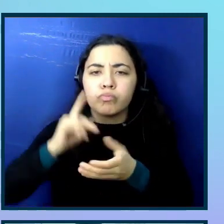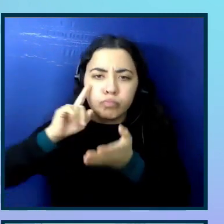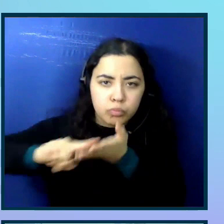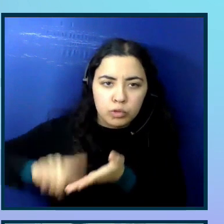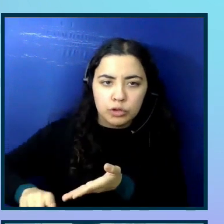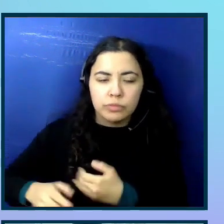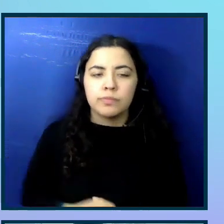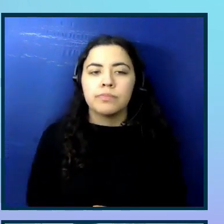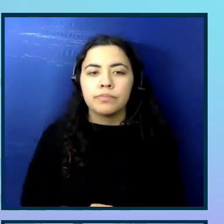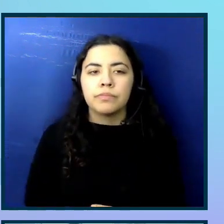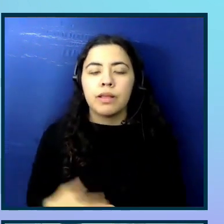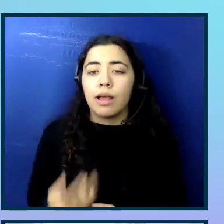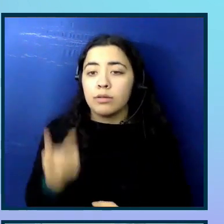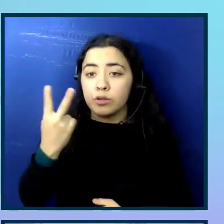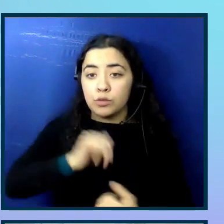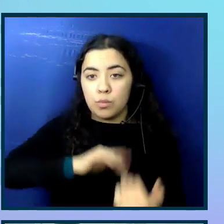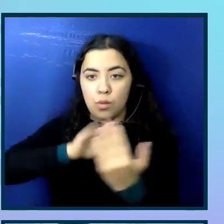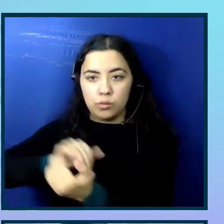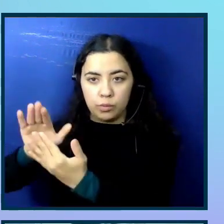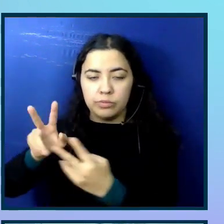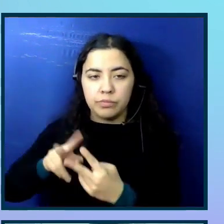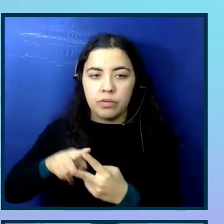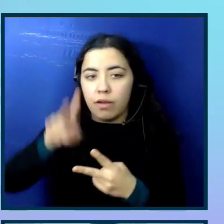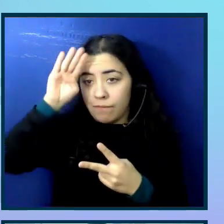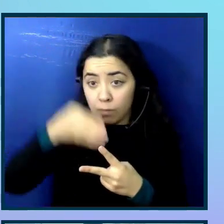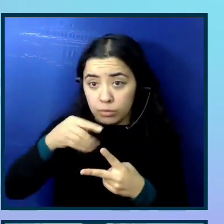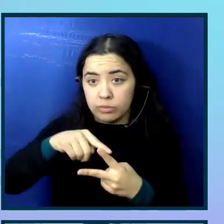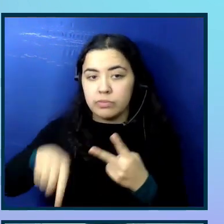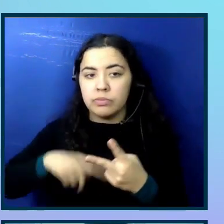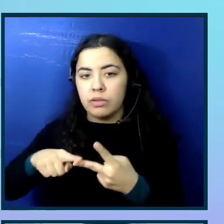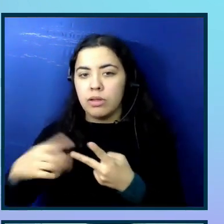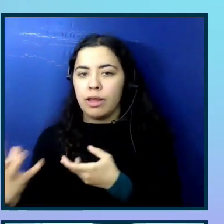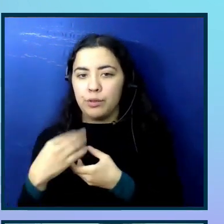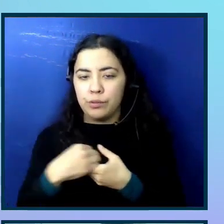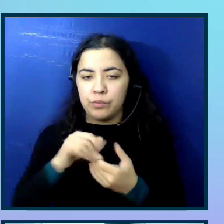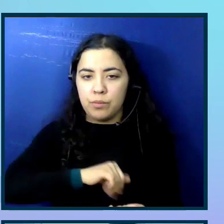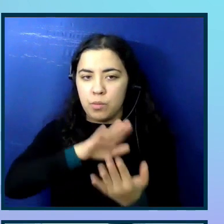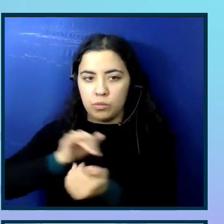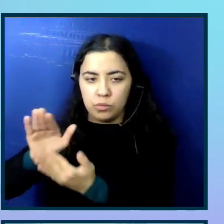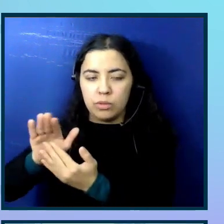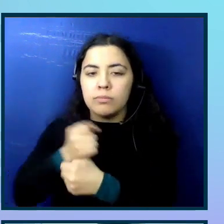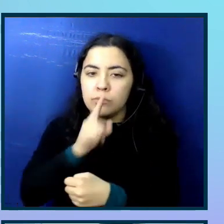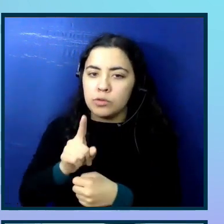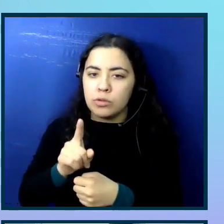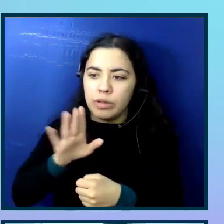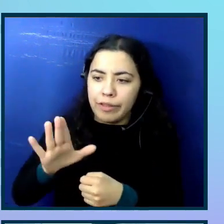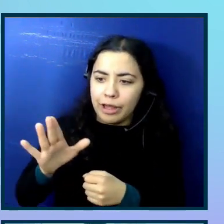Two specific approaches focused and inclusive approaches will help us to ensure that we're capturing insights early and responding thoughtfully